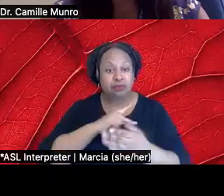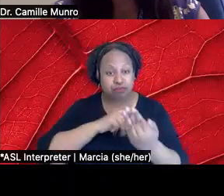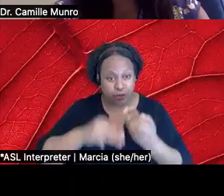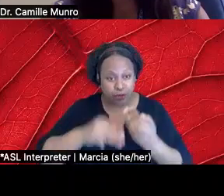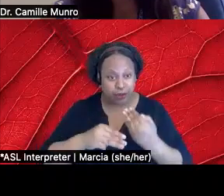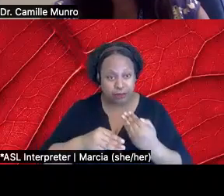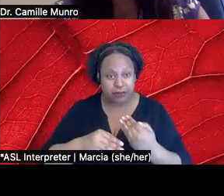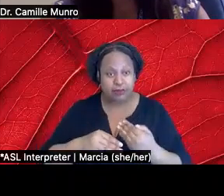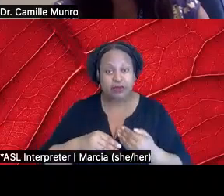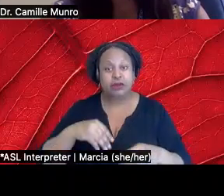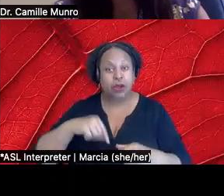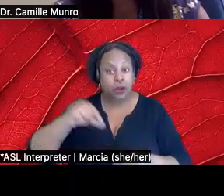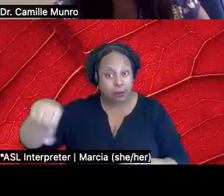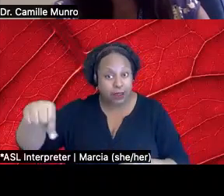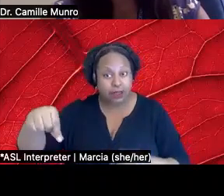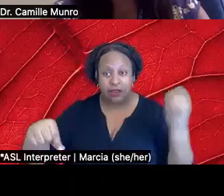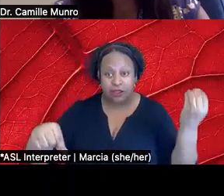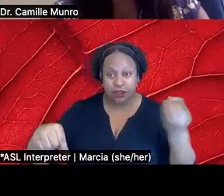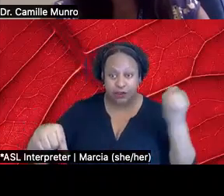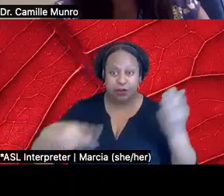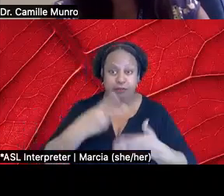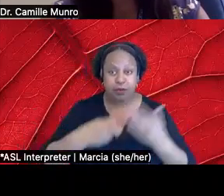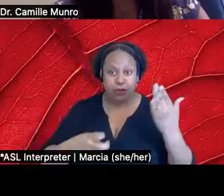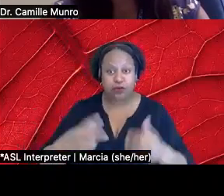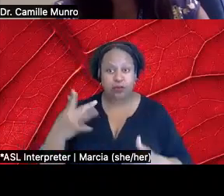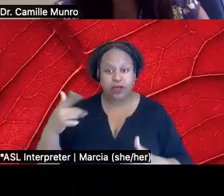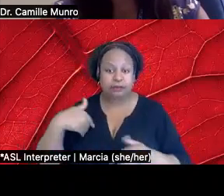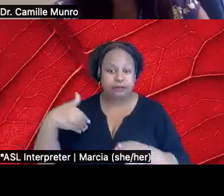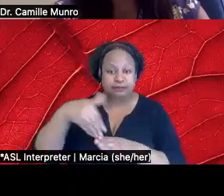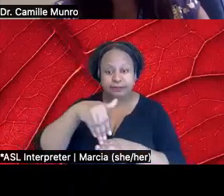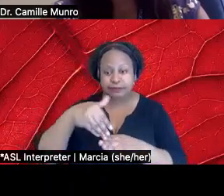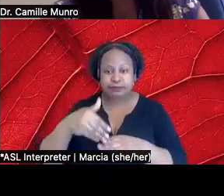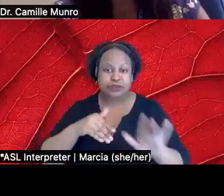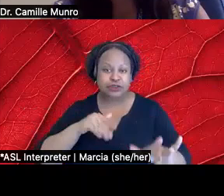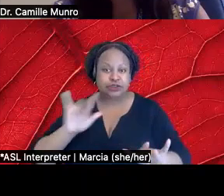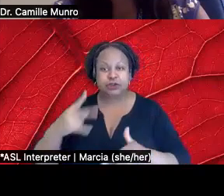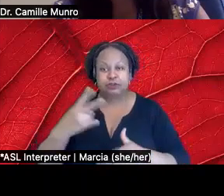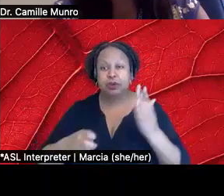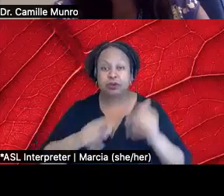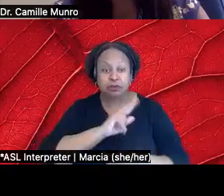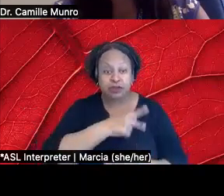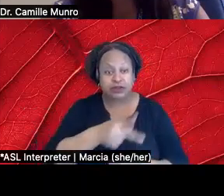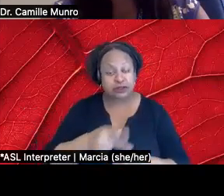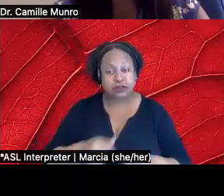because we were between provinces and to my disappointment, neither,